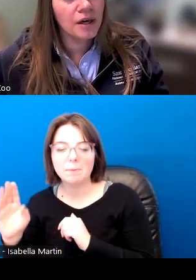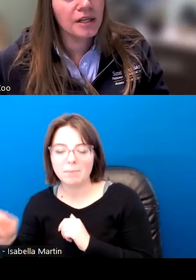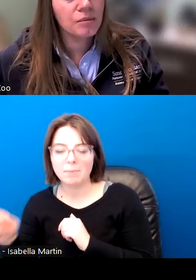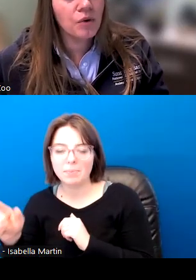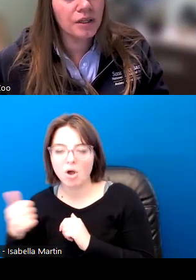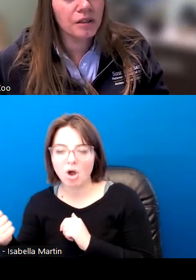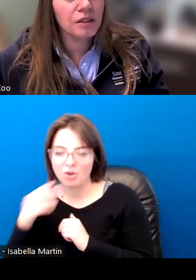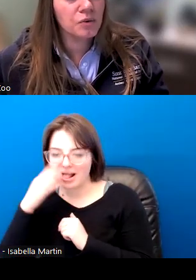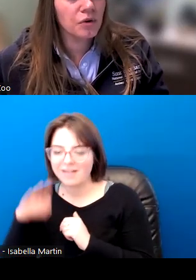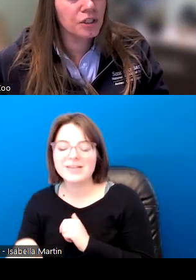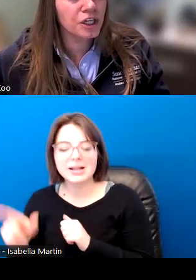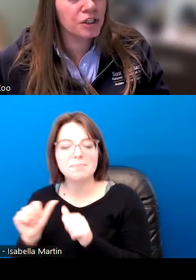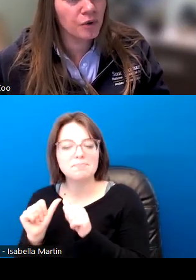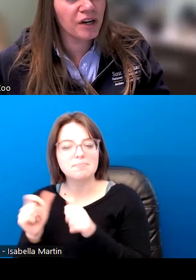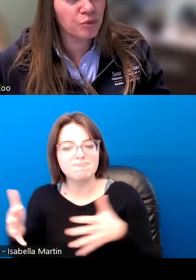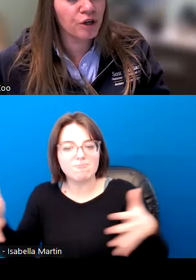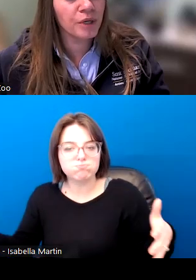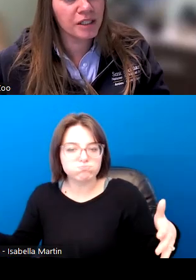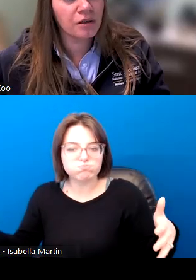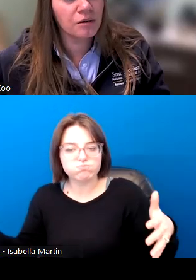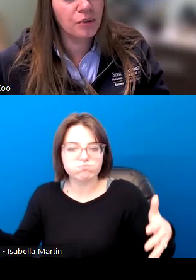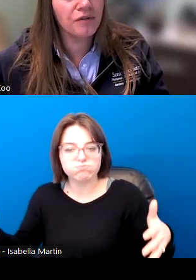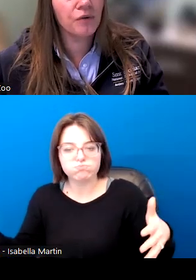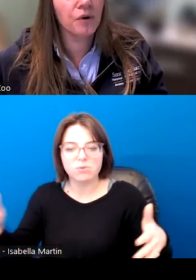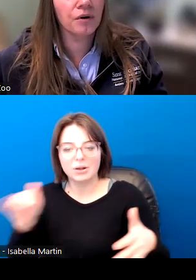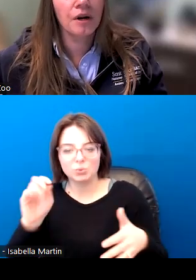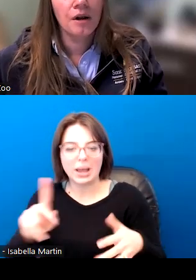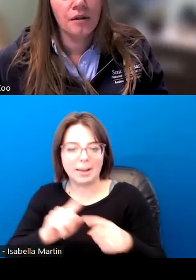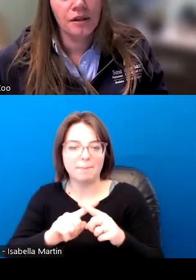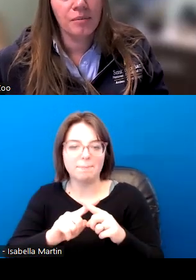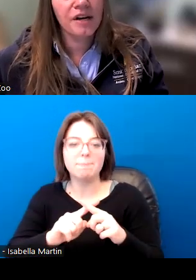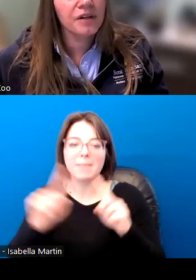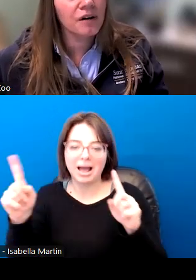that at some point this was going to change and we had to bring her back down but for the benefit